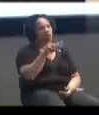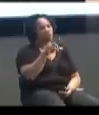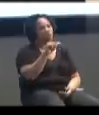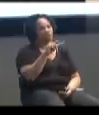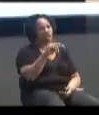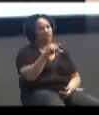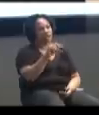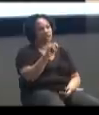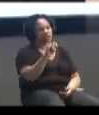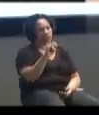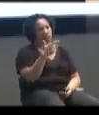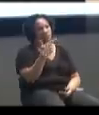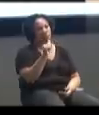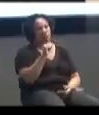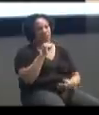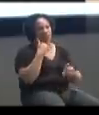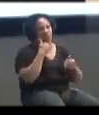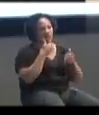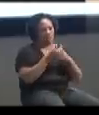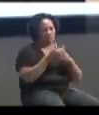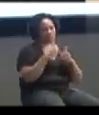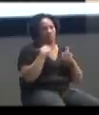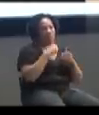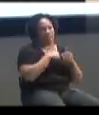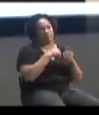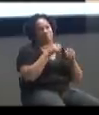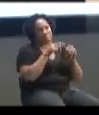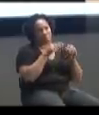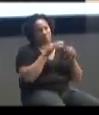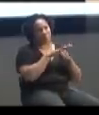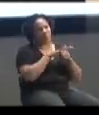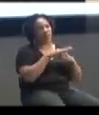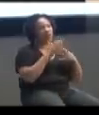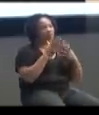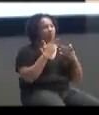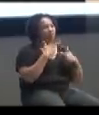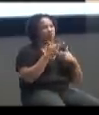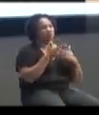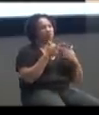FROM LA GRANGE, LOCAL TOWN, NOT TOO FAR AWAY FROM ATLANTA.